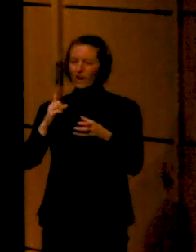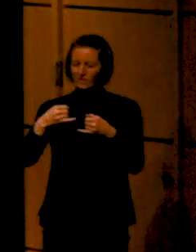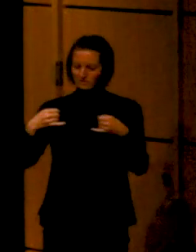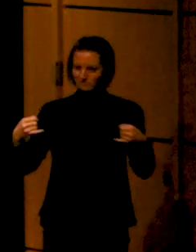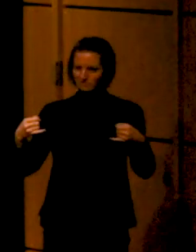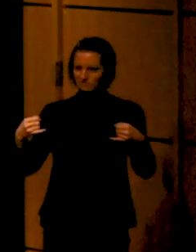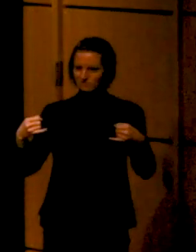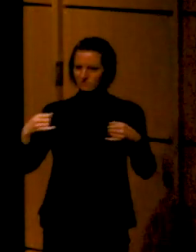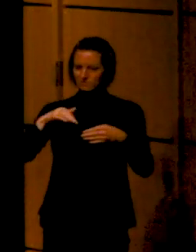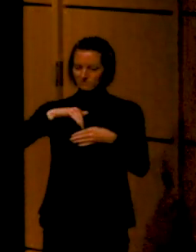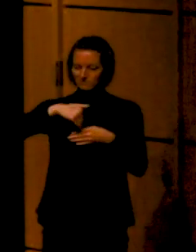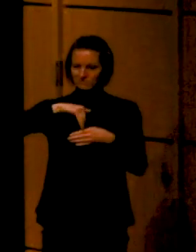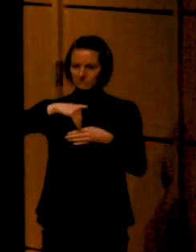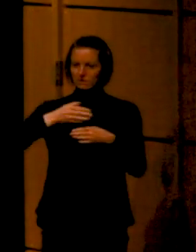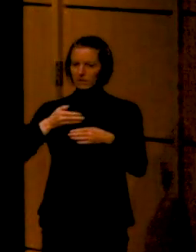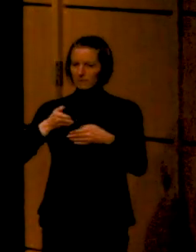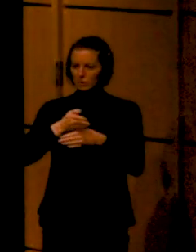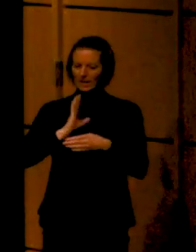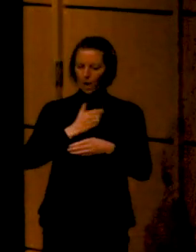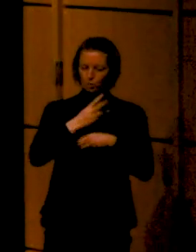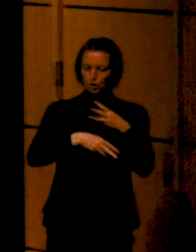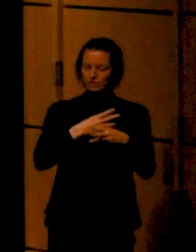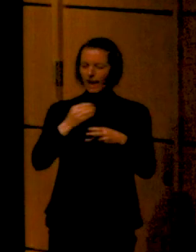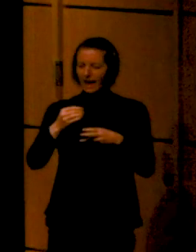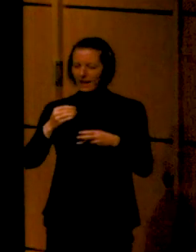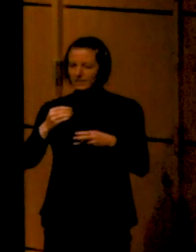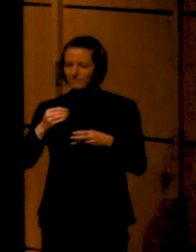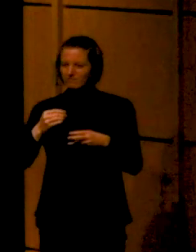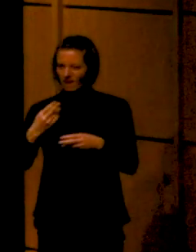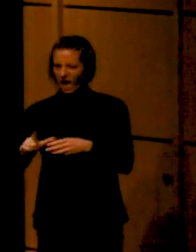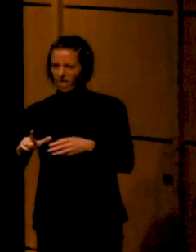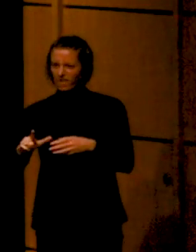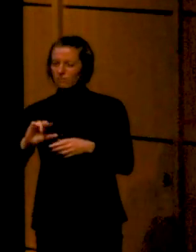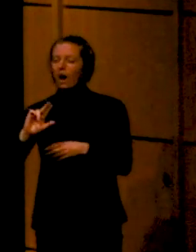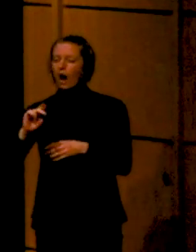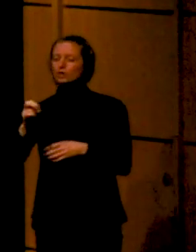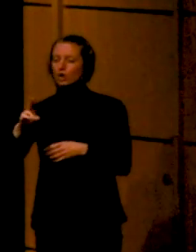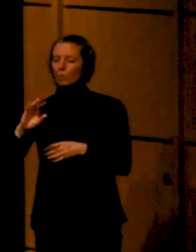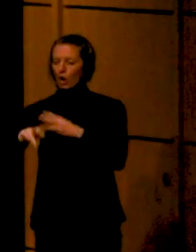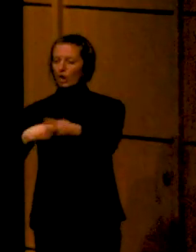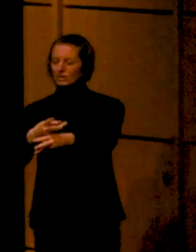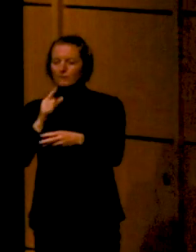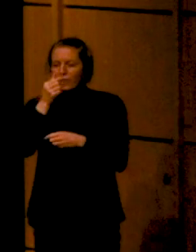were very, very thin. And Brad is continuing this series.